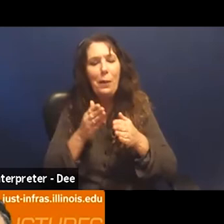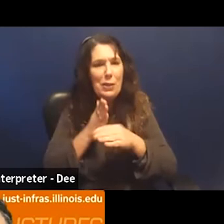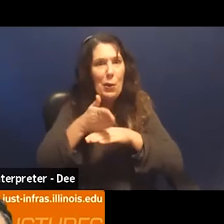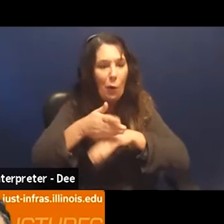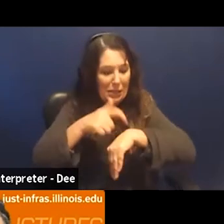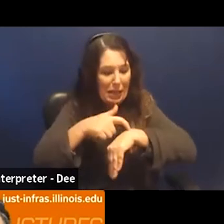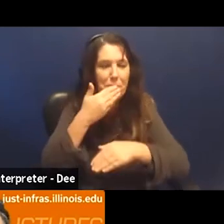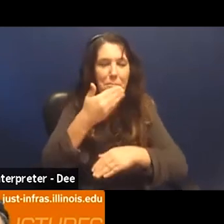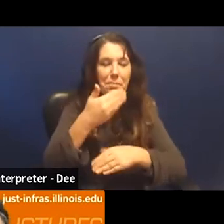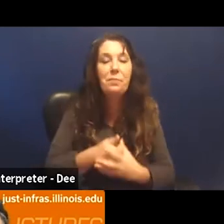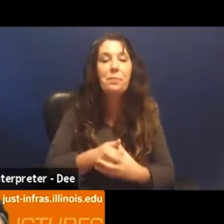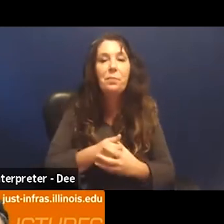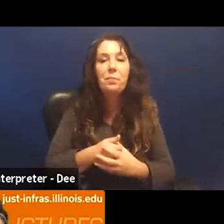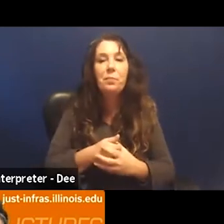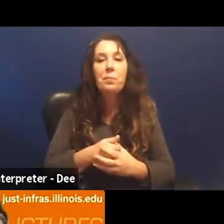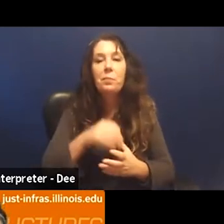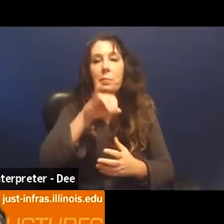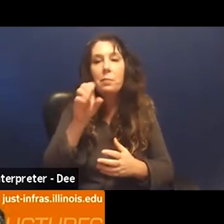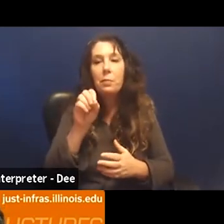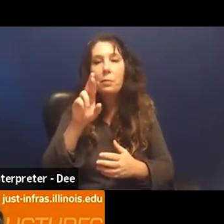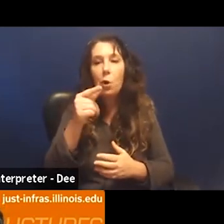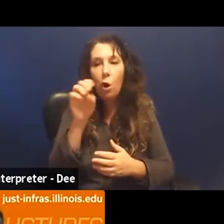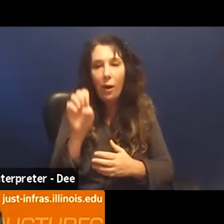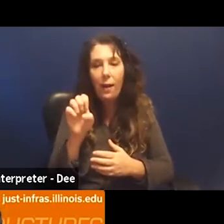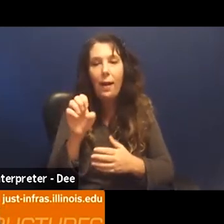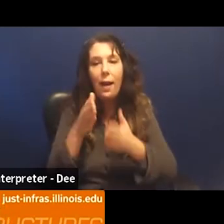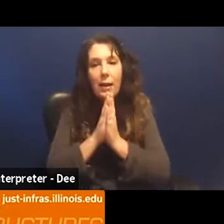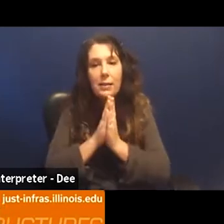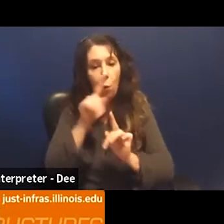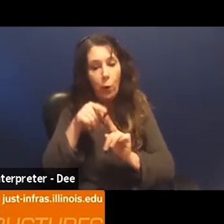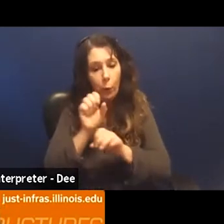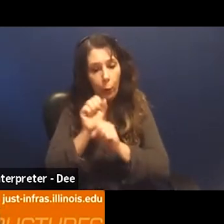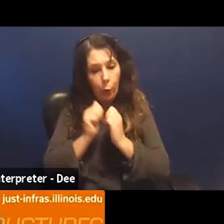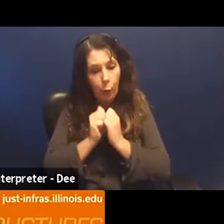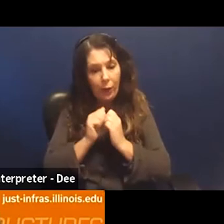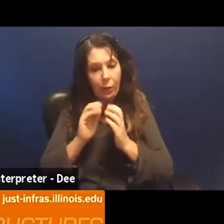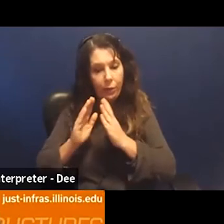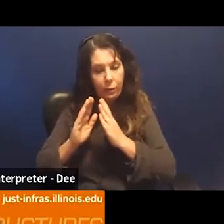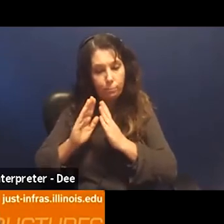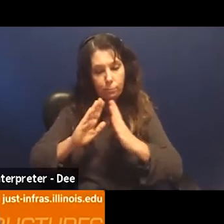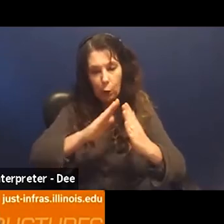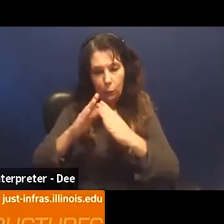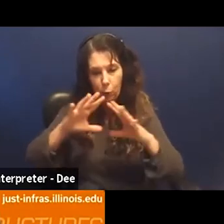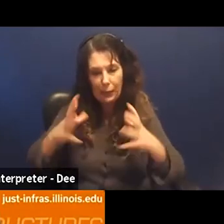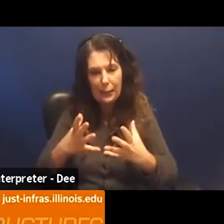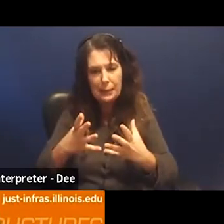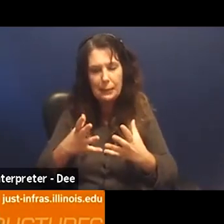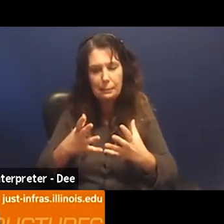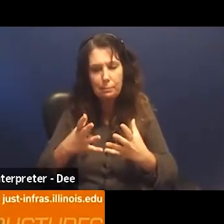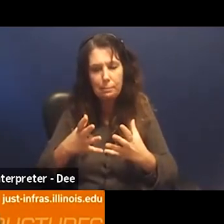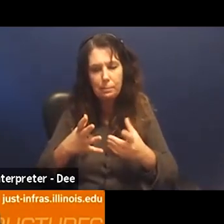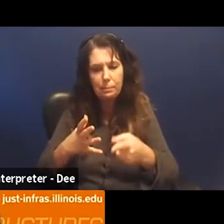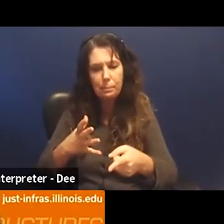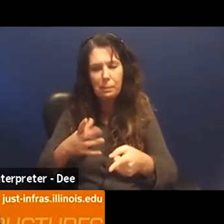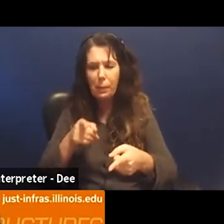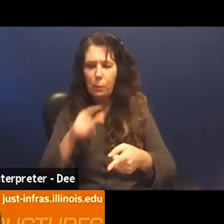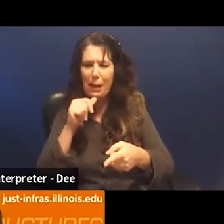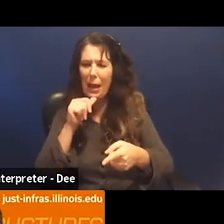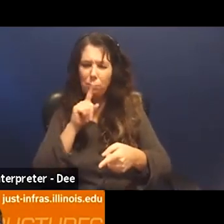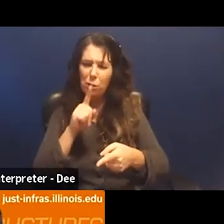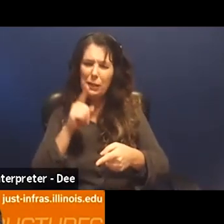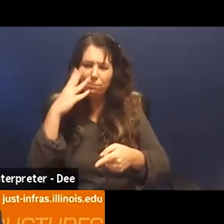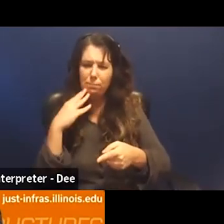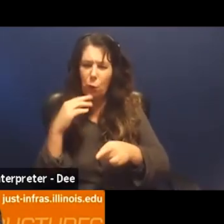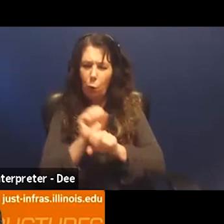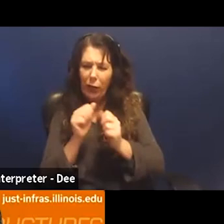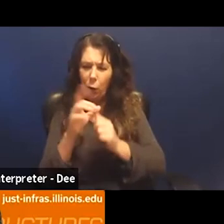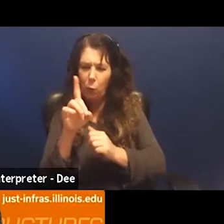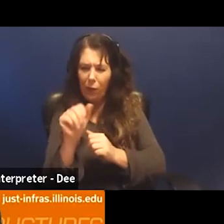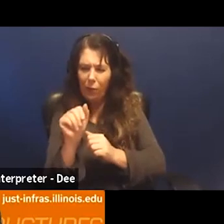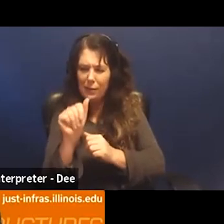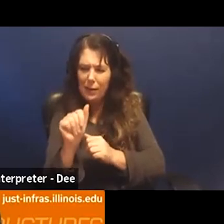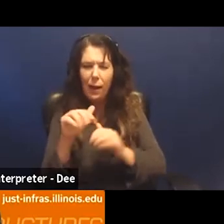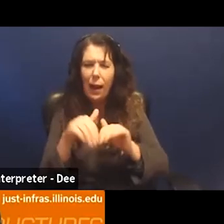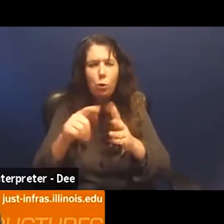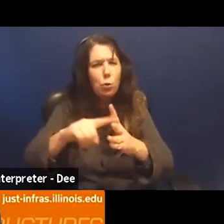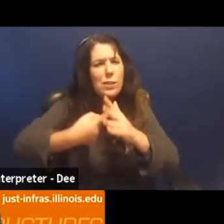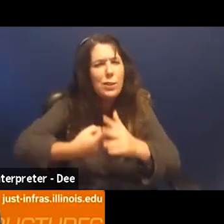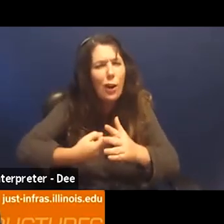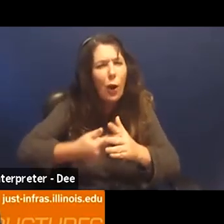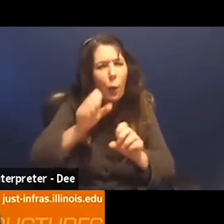We have a question from Jorge Rojas Alvarez, who asks, when we work with communities who may not think of themselves as being used to working with data, how do you suggest starting with this kind of work and data science and data justice projects, what